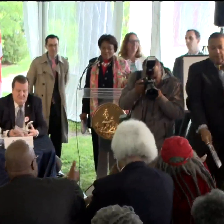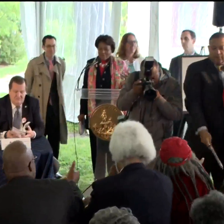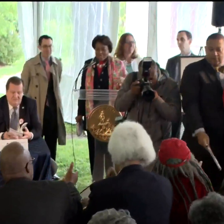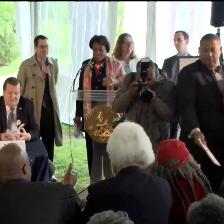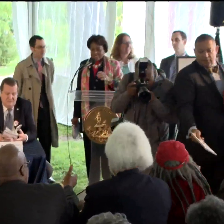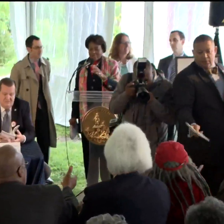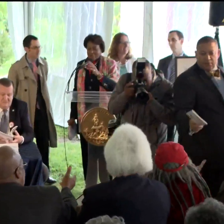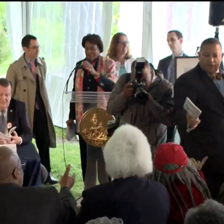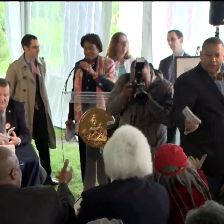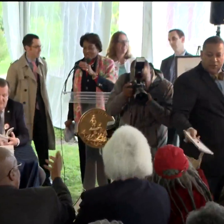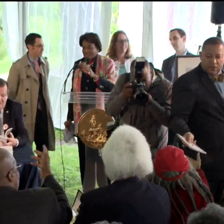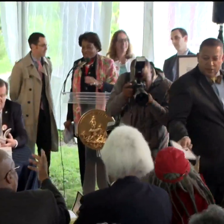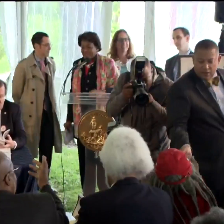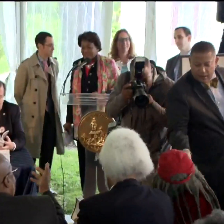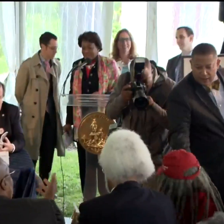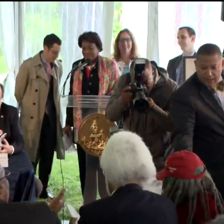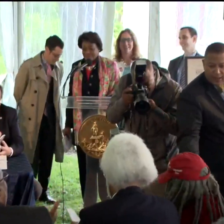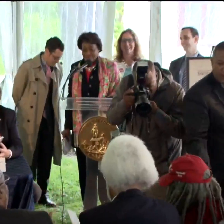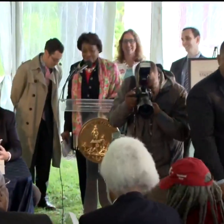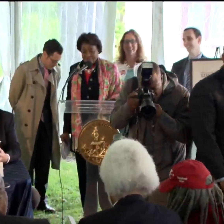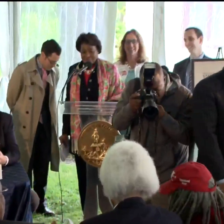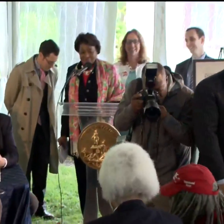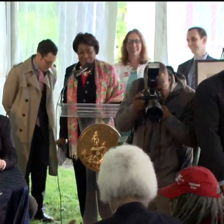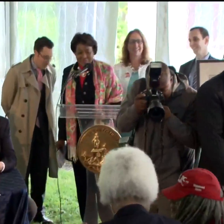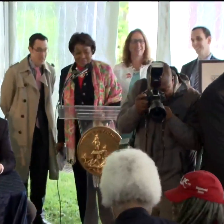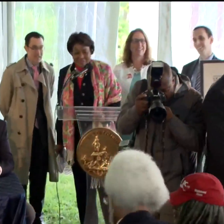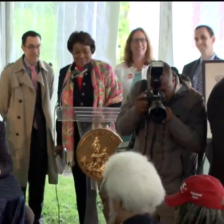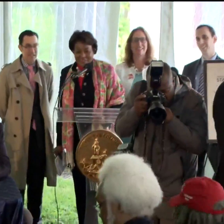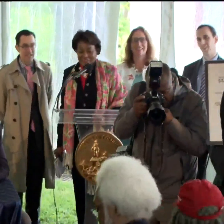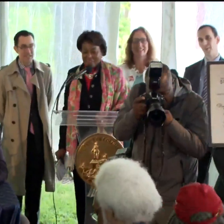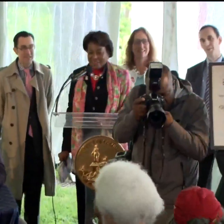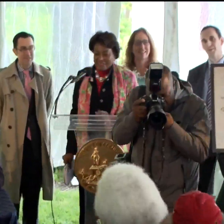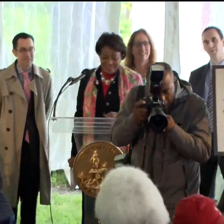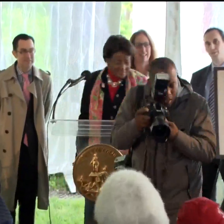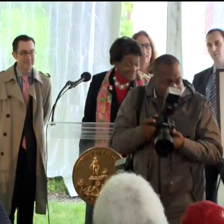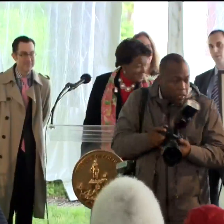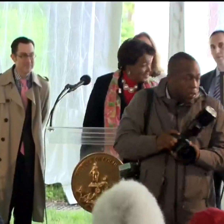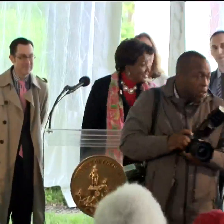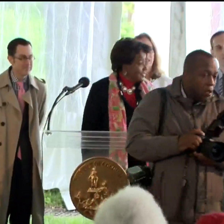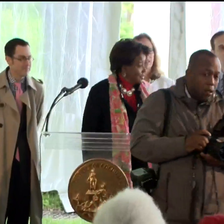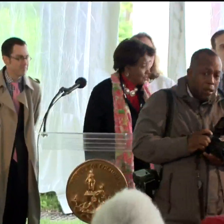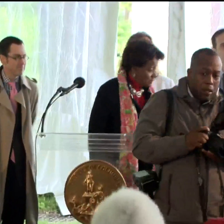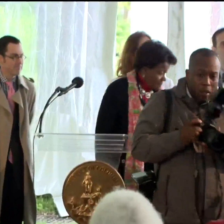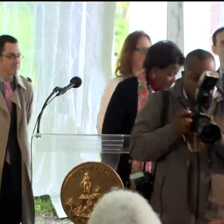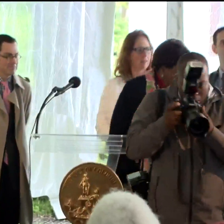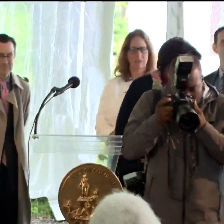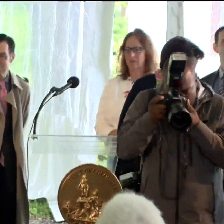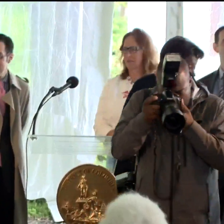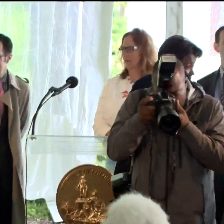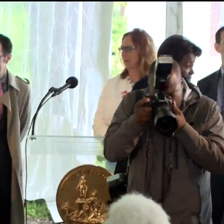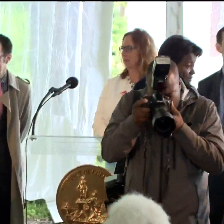THIS IS OUR FIRST DRAFT SO YOU ONLY NEED ONE.